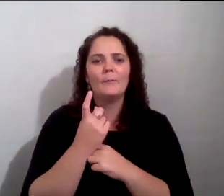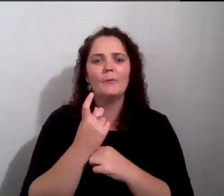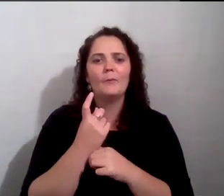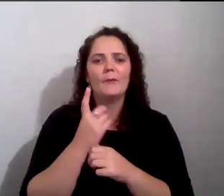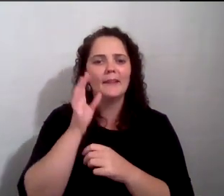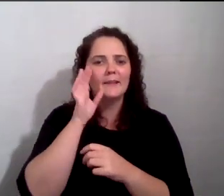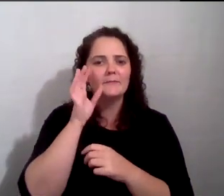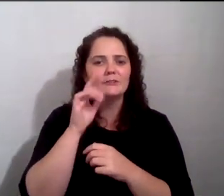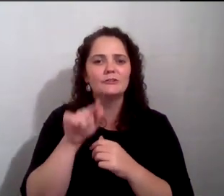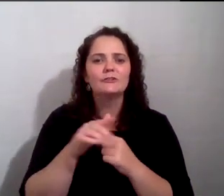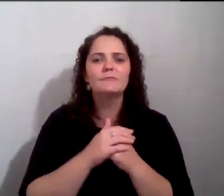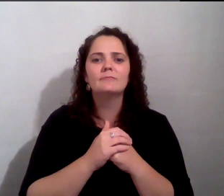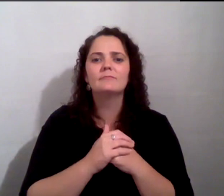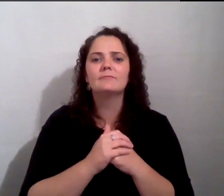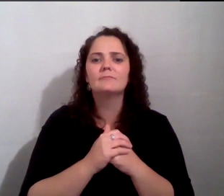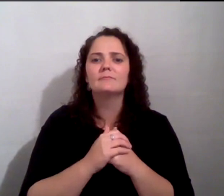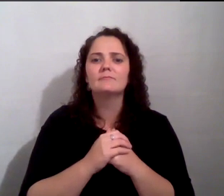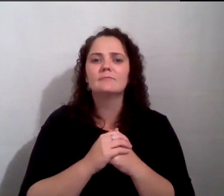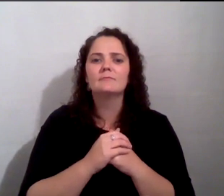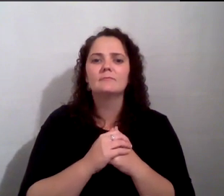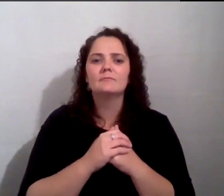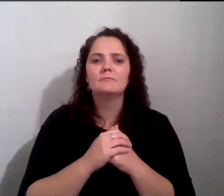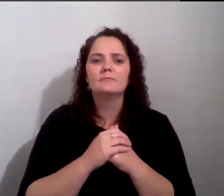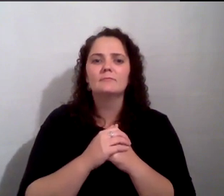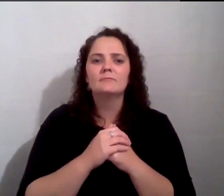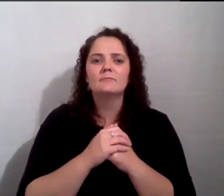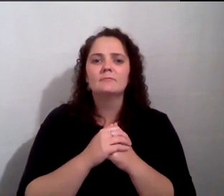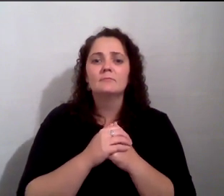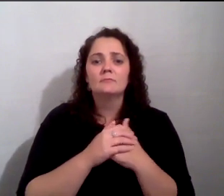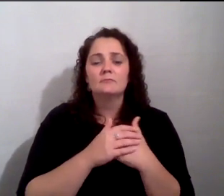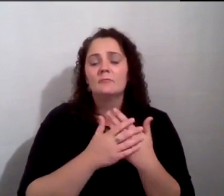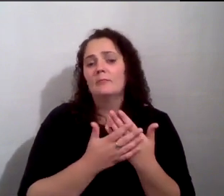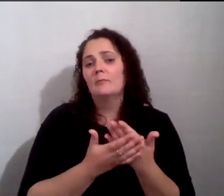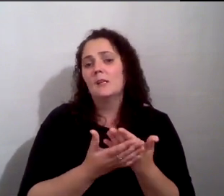I think I've got one more image of the work